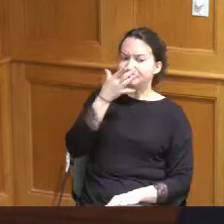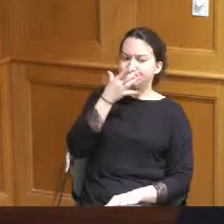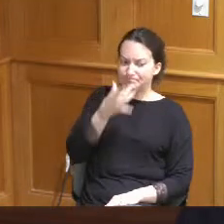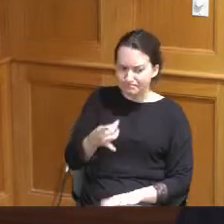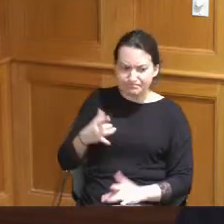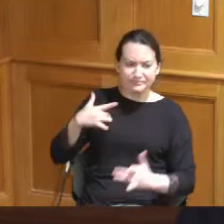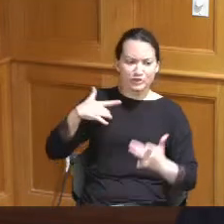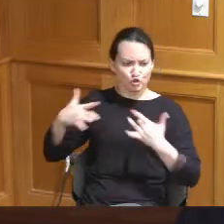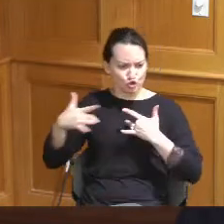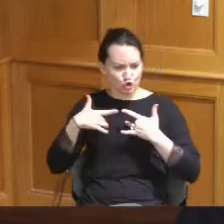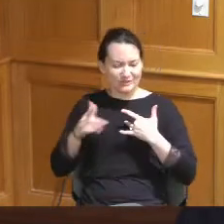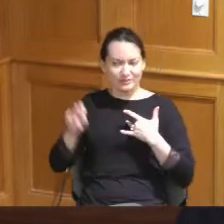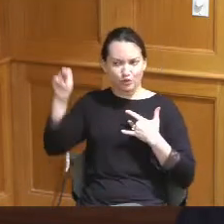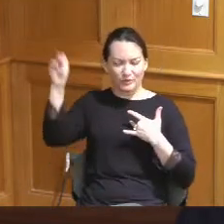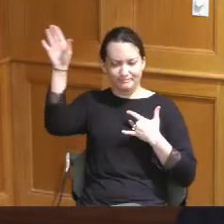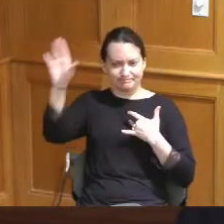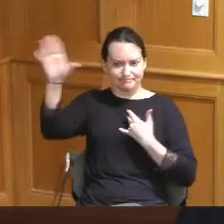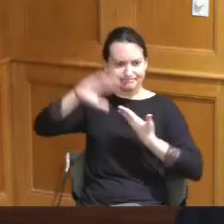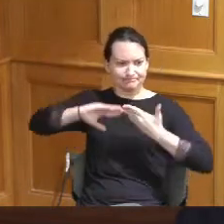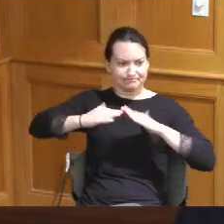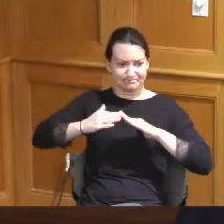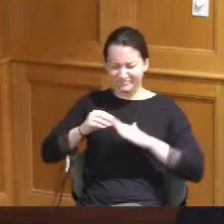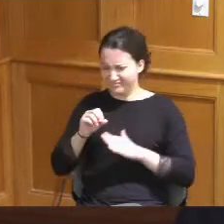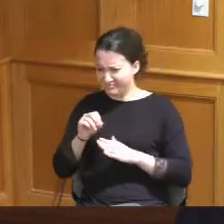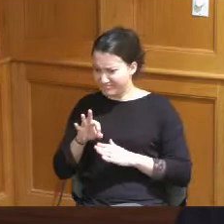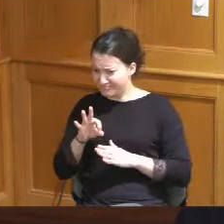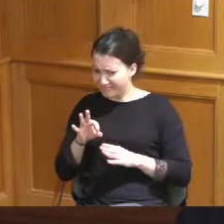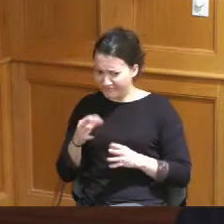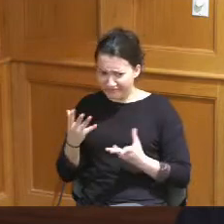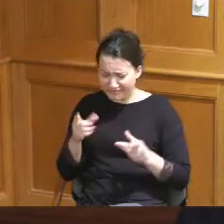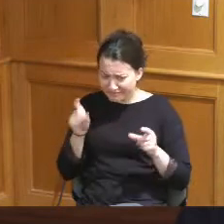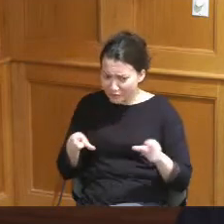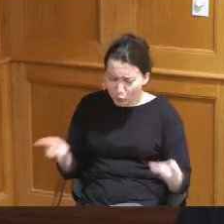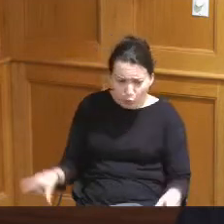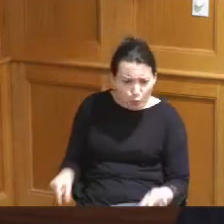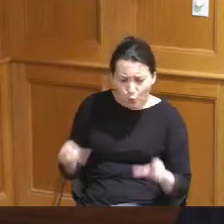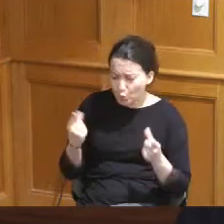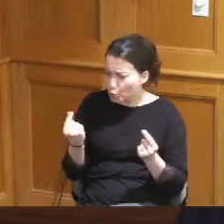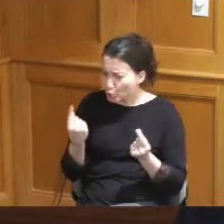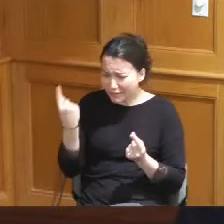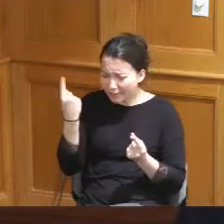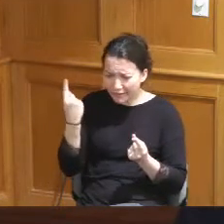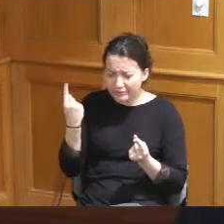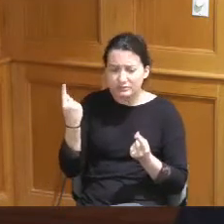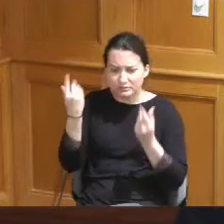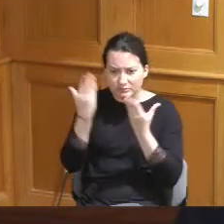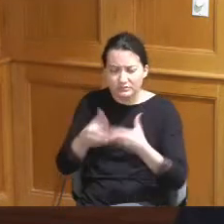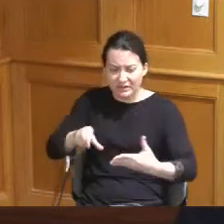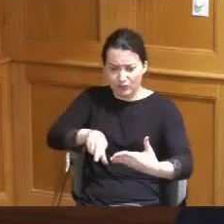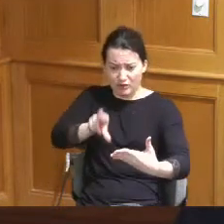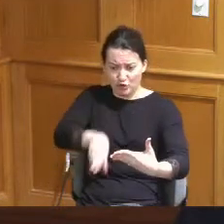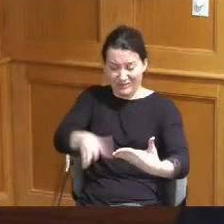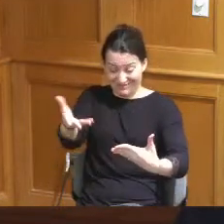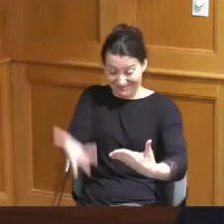of the Northern Communities and wondering whether there was any action that needed to be taken to the general assembly based upon the results of that at the end of those discussions